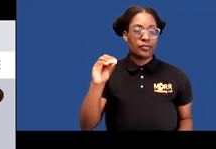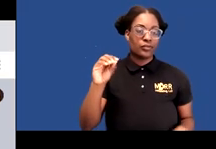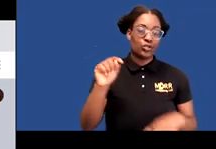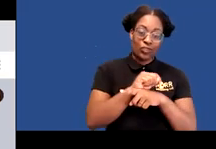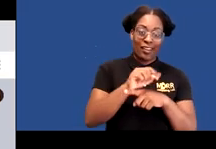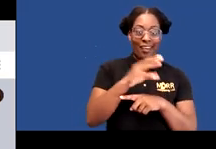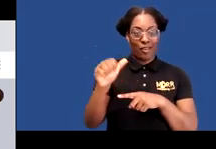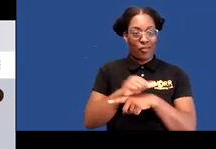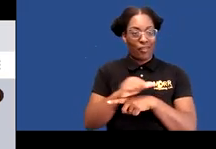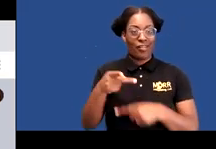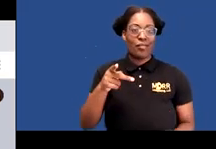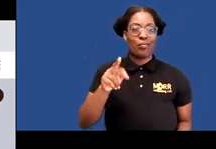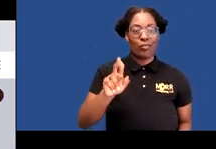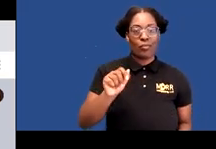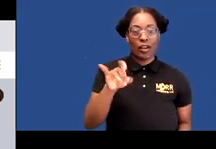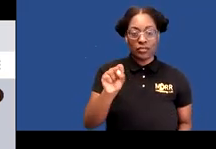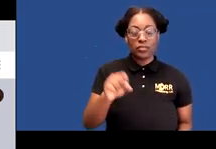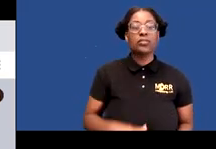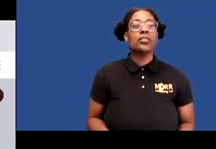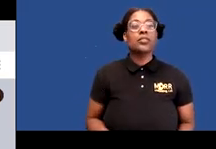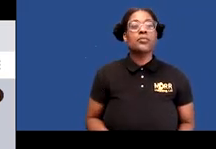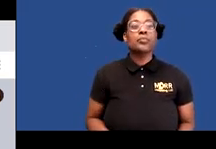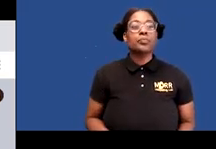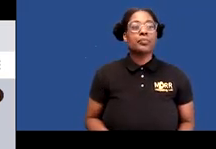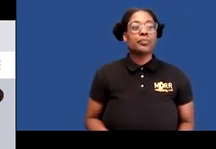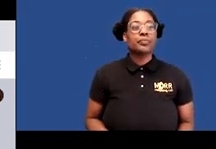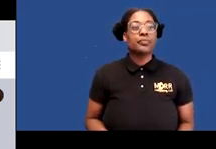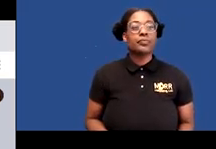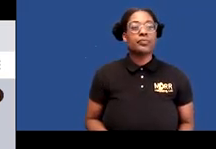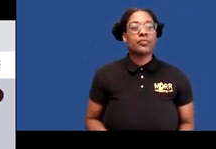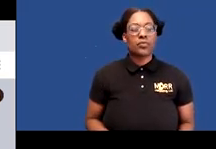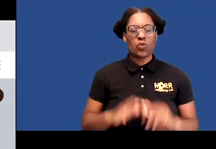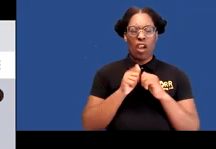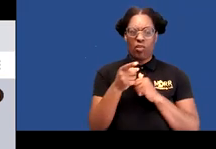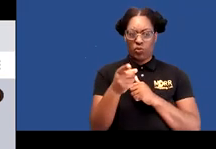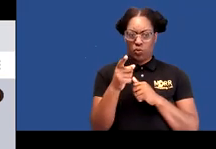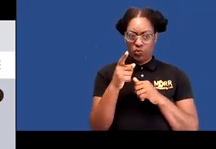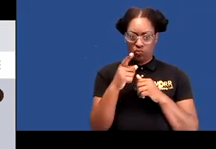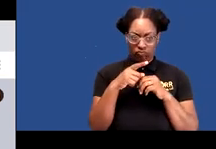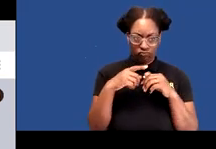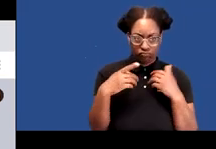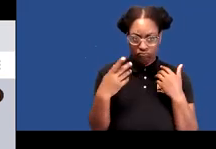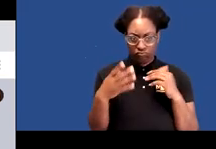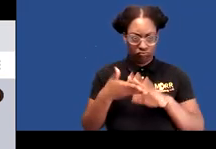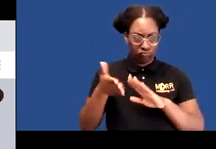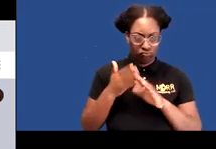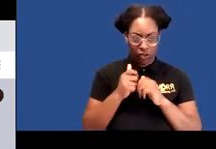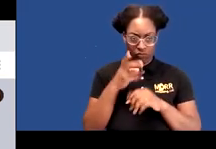And the way to use the Padlet is to click on the plus sign underneath each of the headings